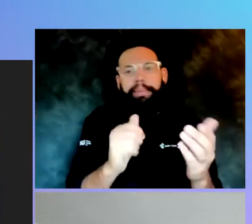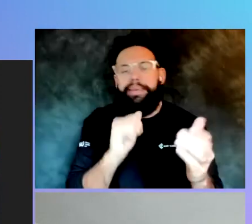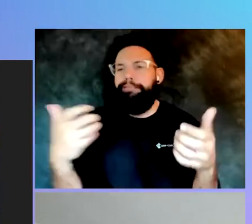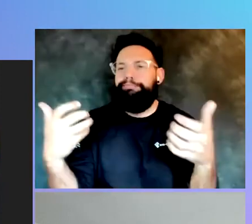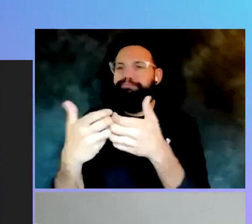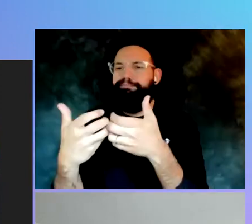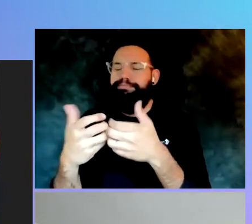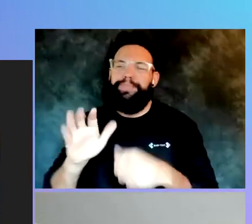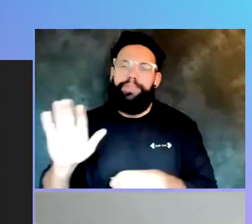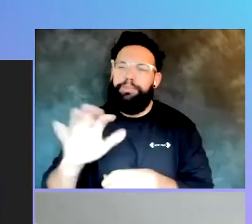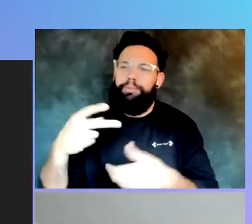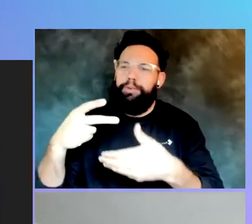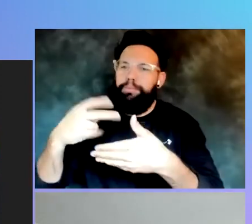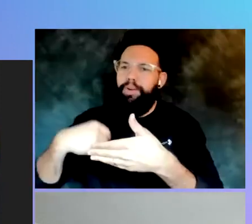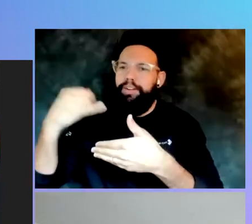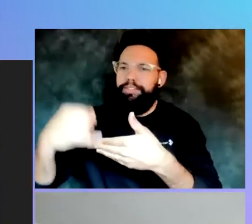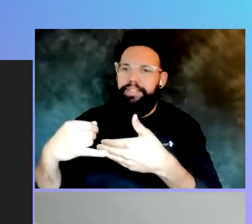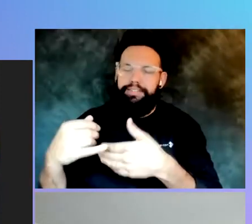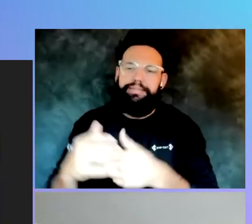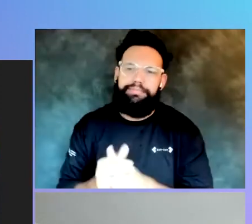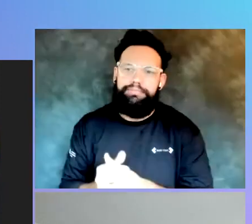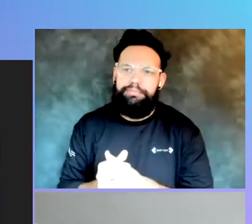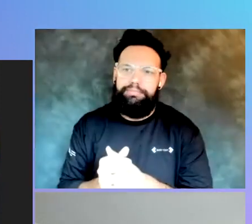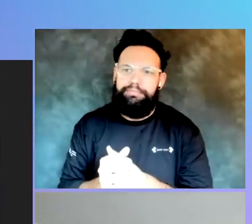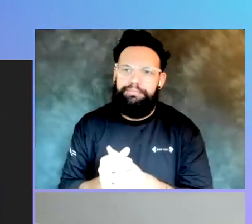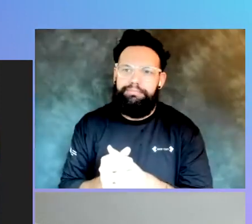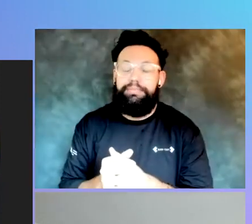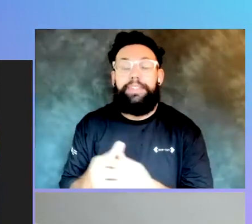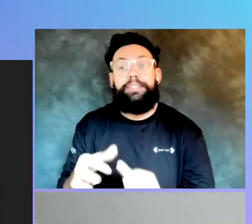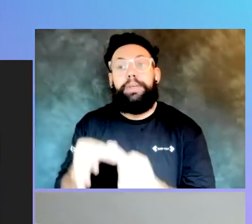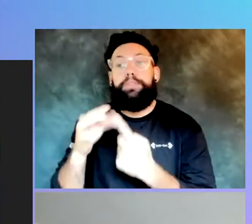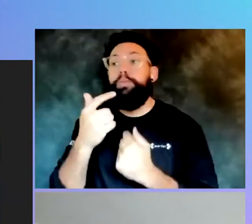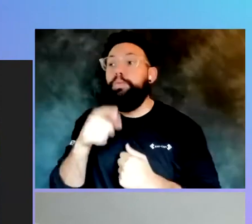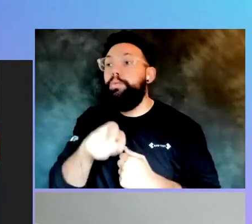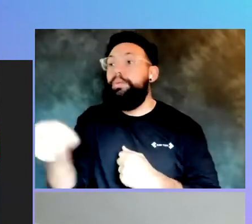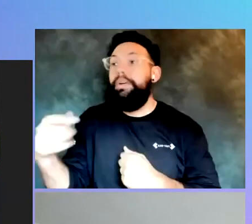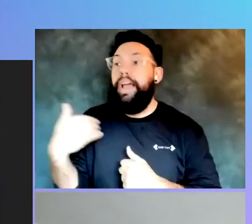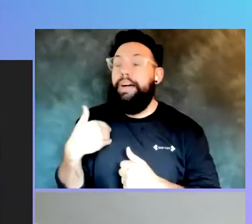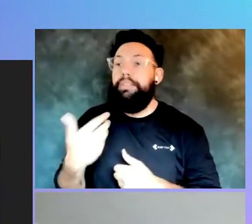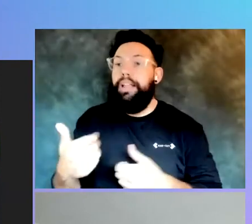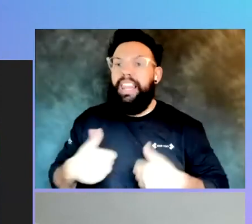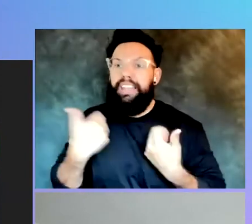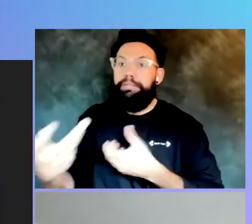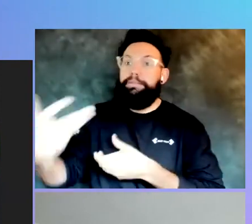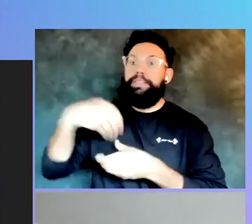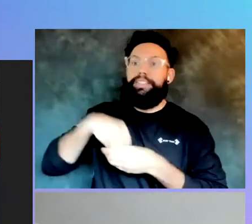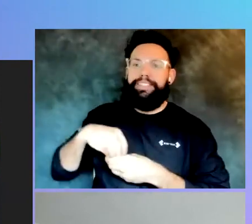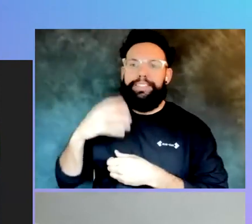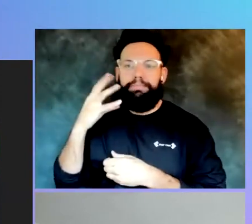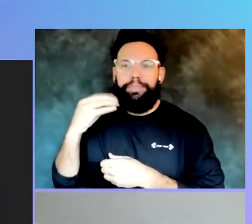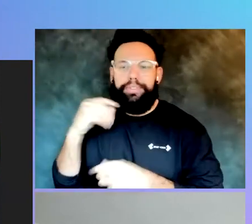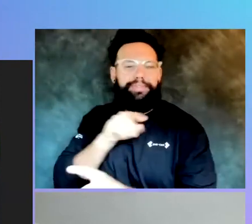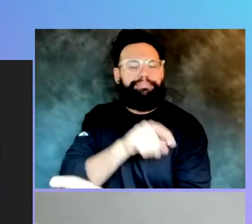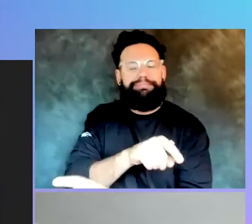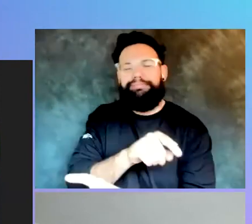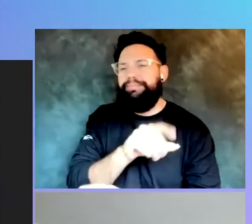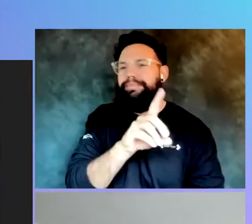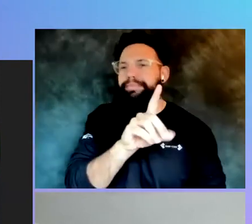those with lived experience or disabilities. This limitation